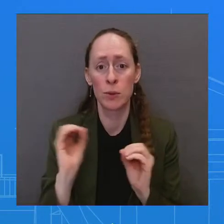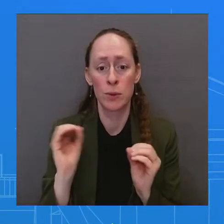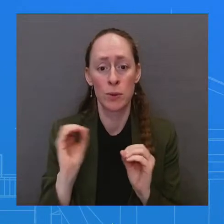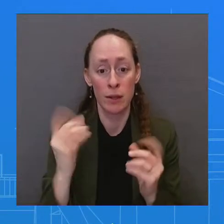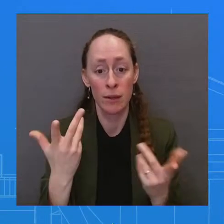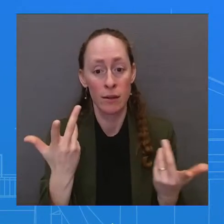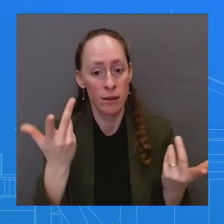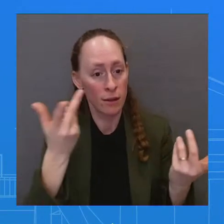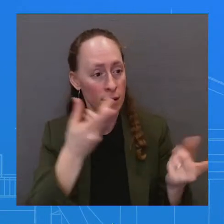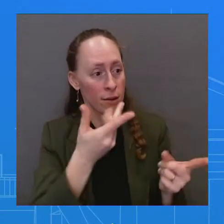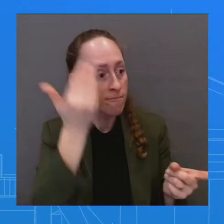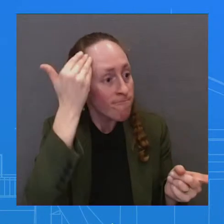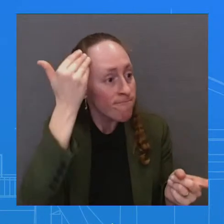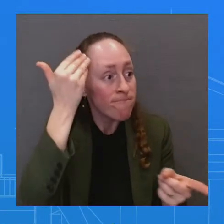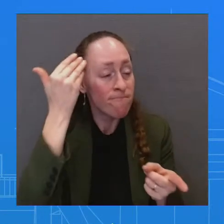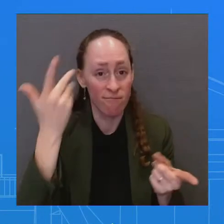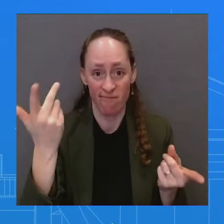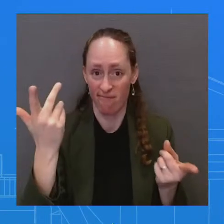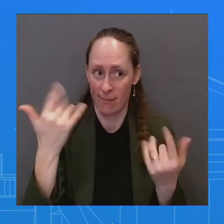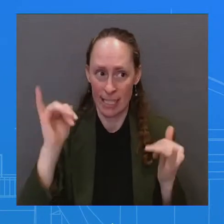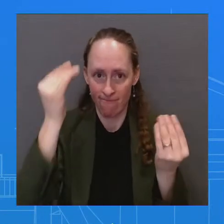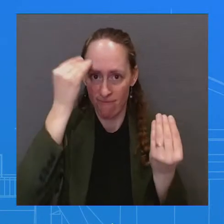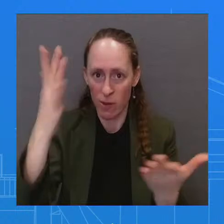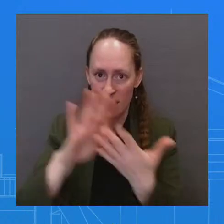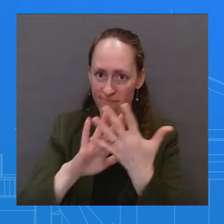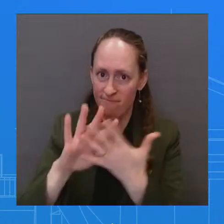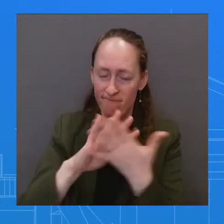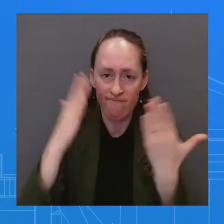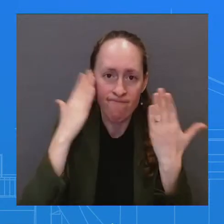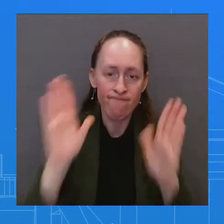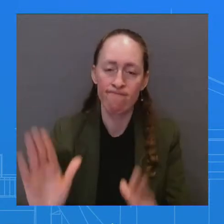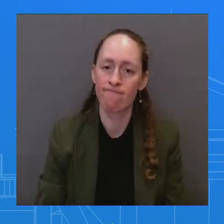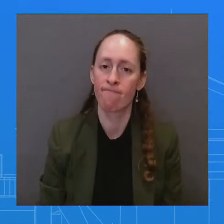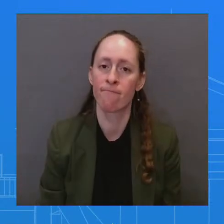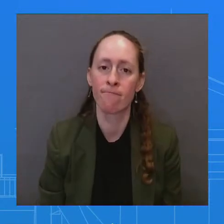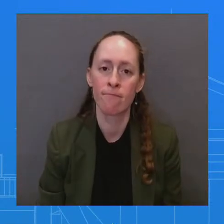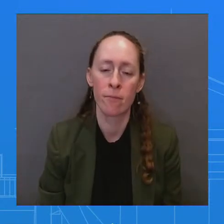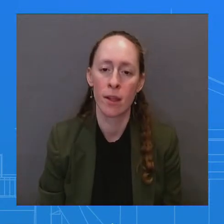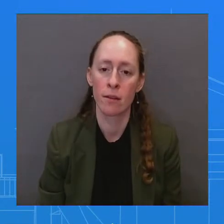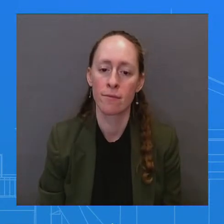who are with the -- with Abigail -- what happened with them? Why haven't they been released? Mr. Kirby: Well, we certainly hope